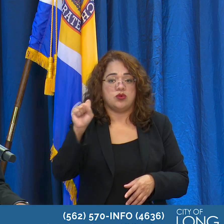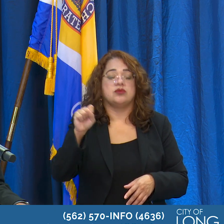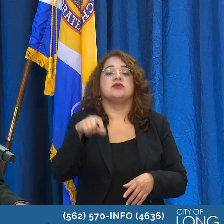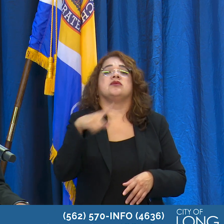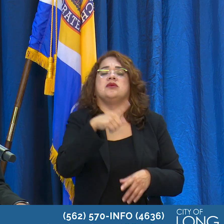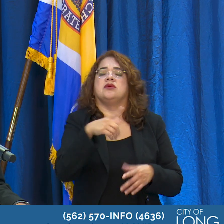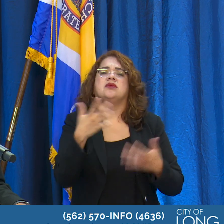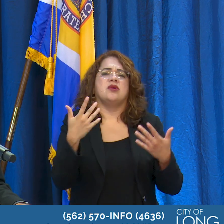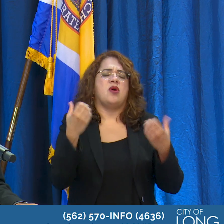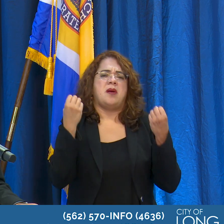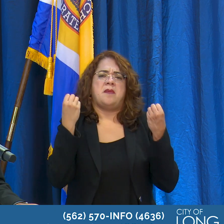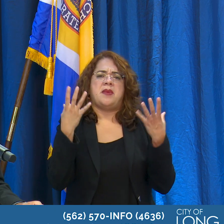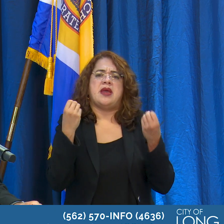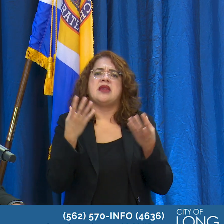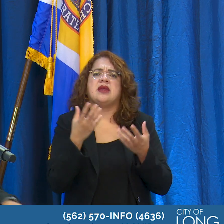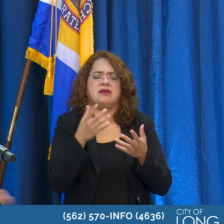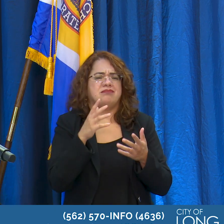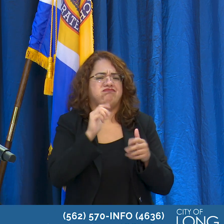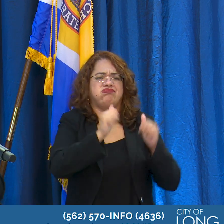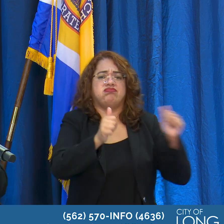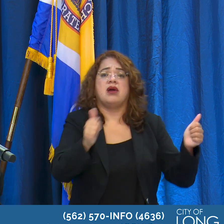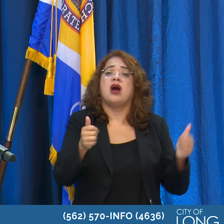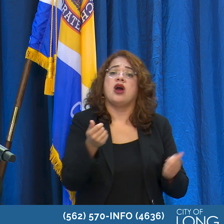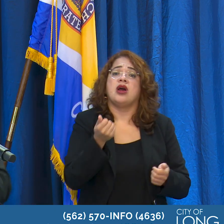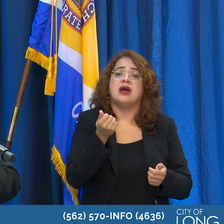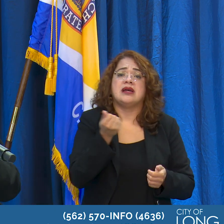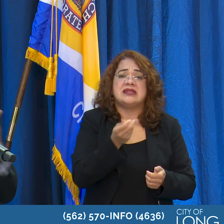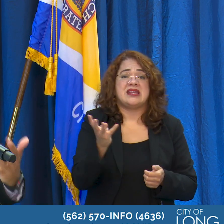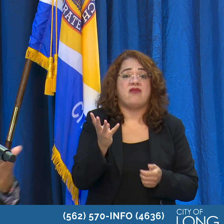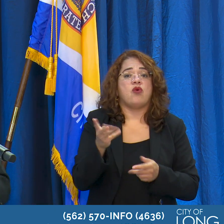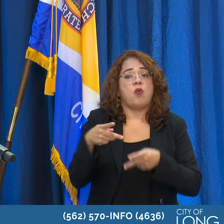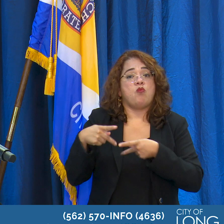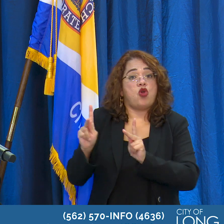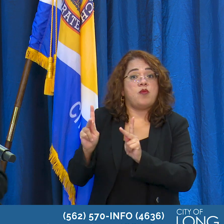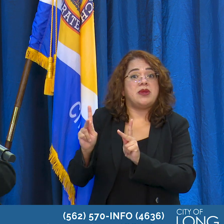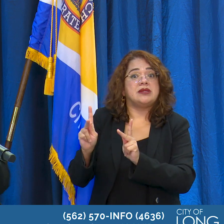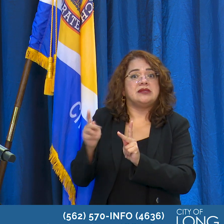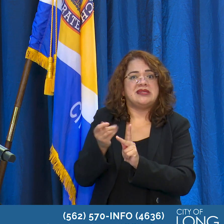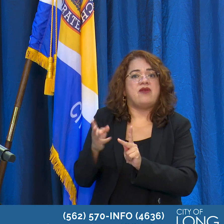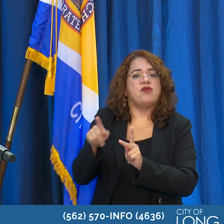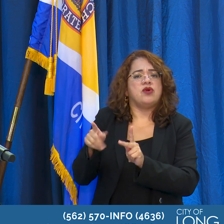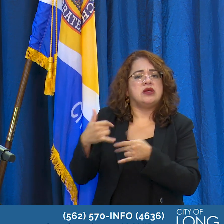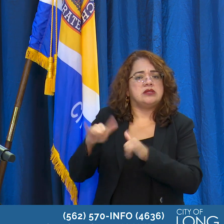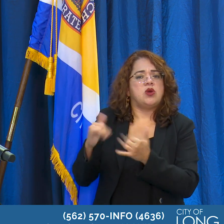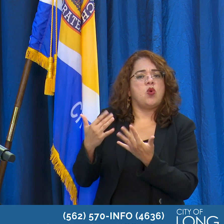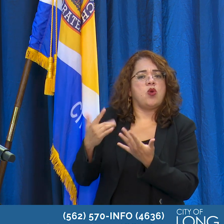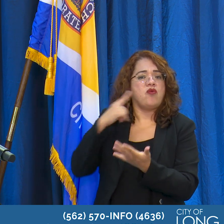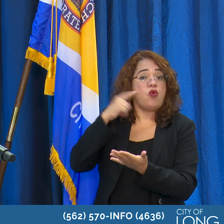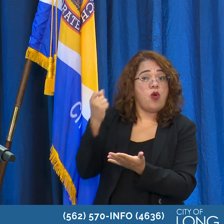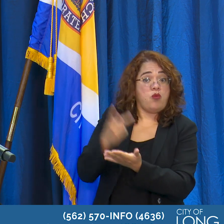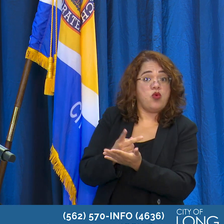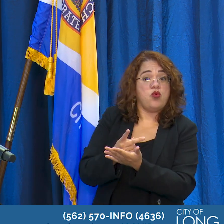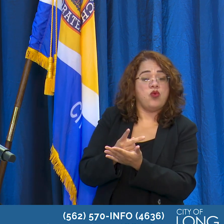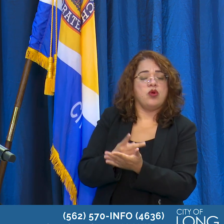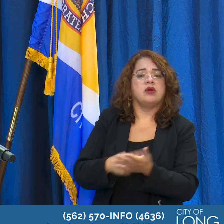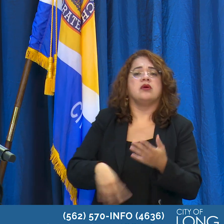These outdoor parklets of course are safe. They allow businesses to expand, to provide meals. I've even seen some parklets